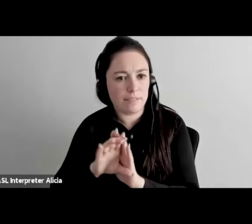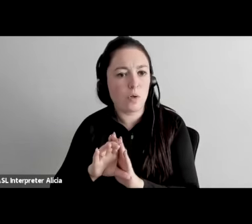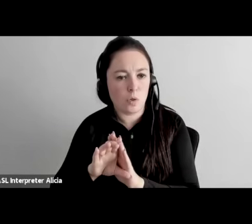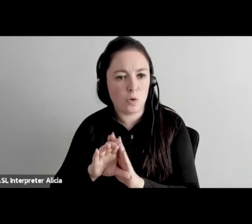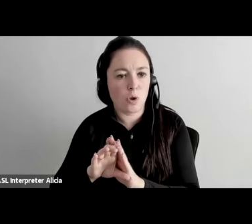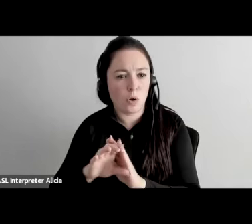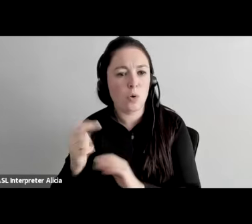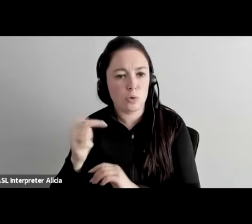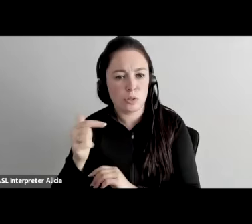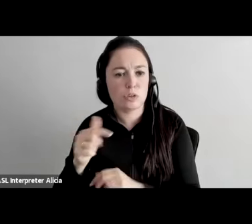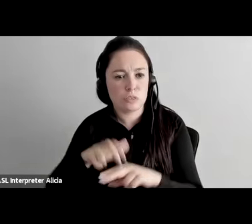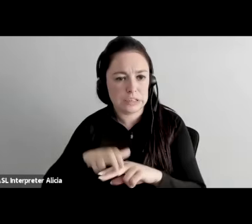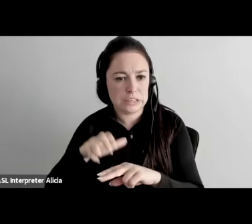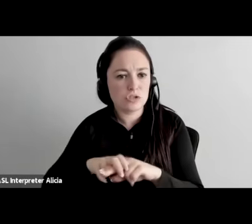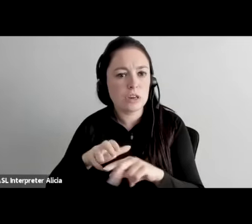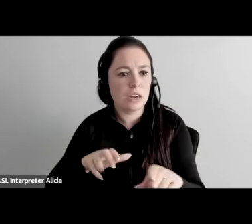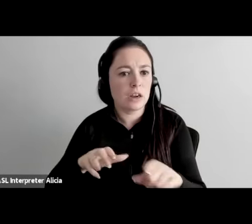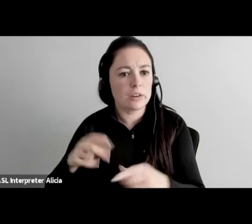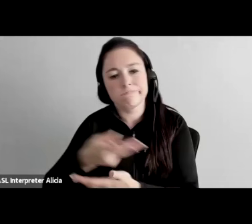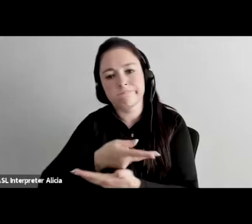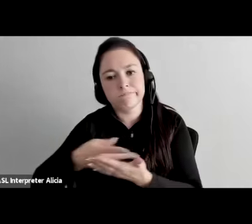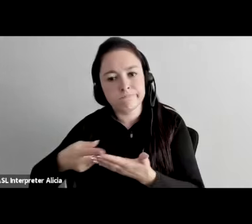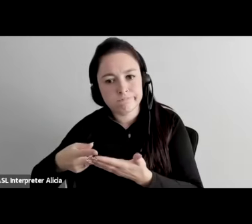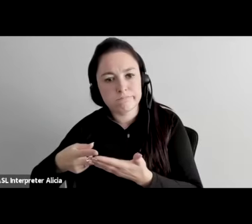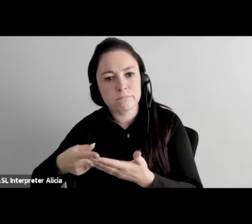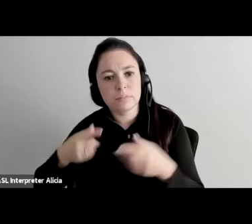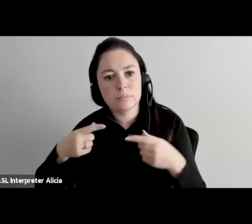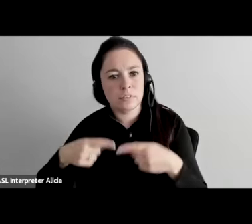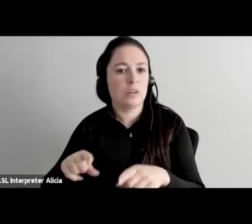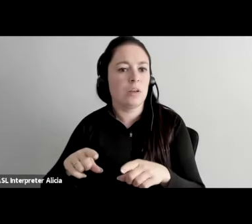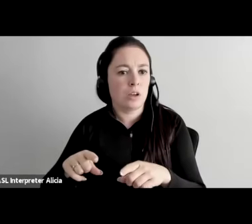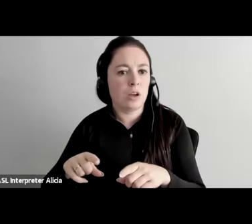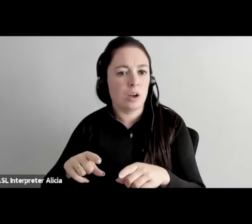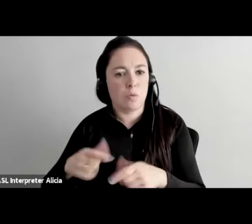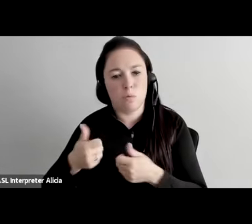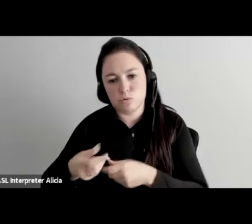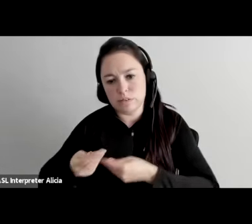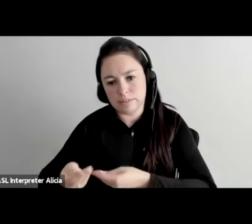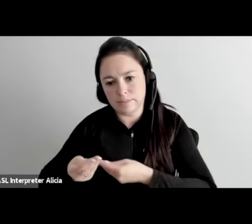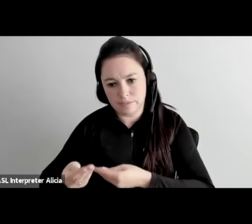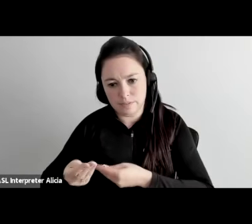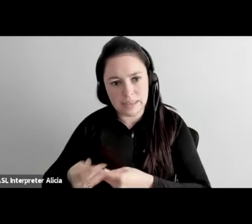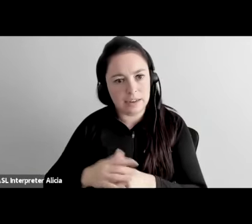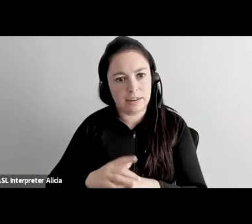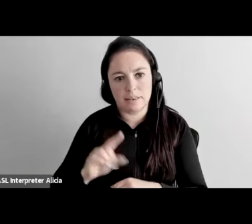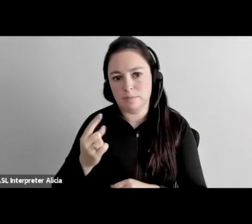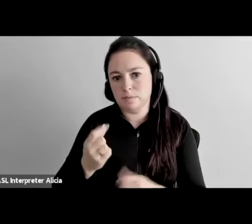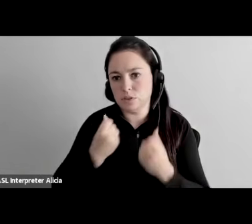a breast friend pillow while I'm in the same green hospital recliner. I'm exhausted, but at peace.